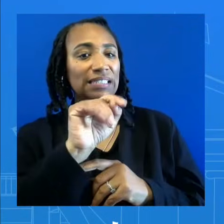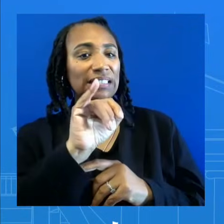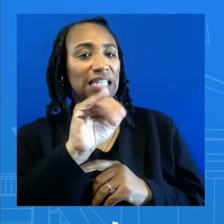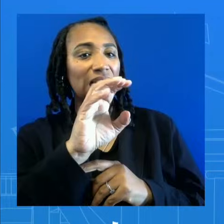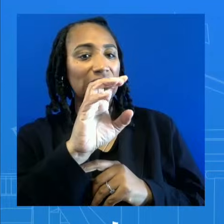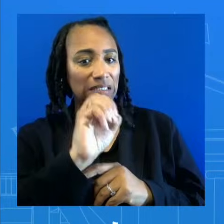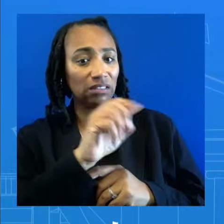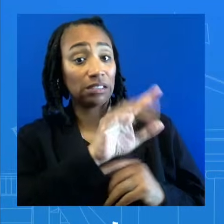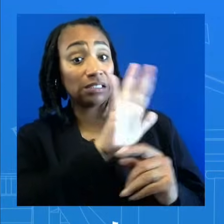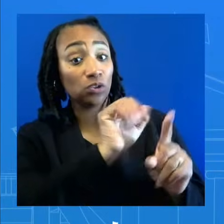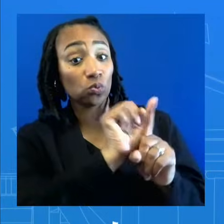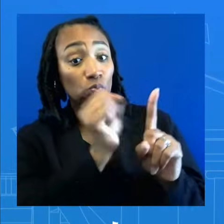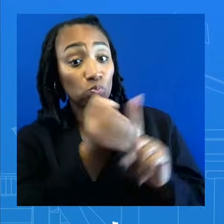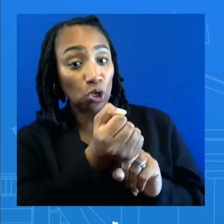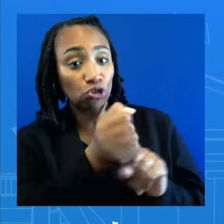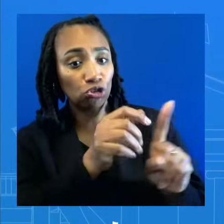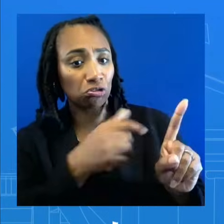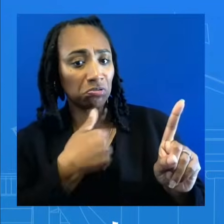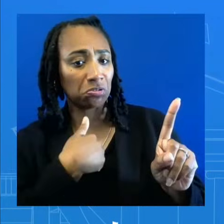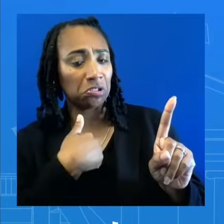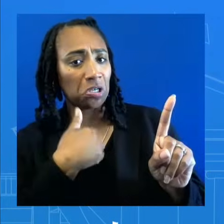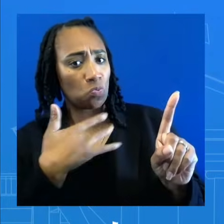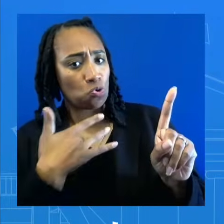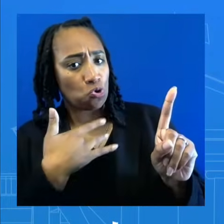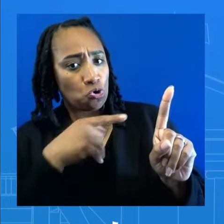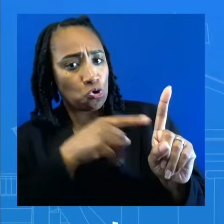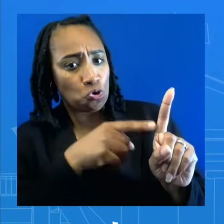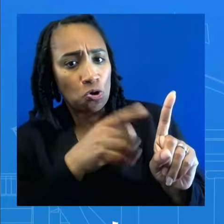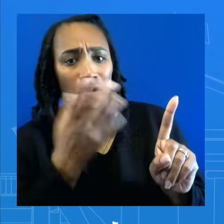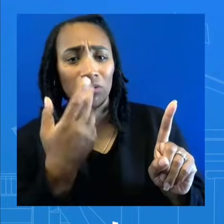want to do everything we can to get him back with his family where he belongs.